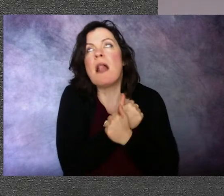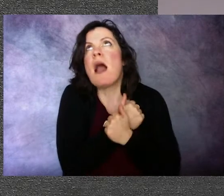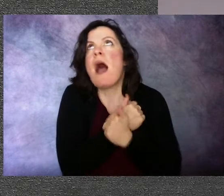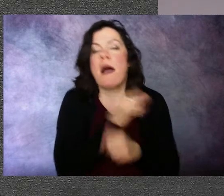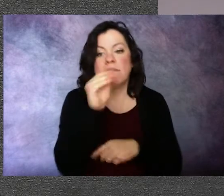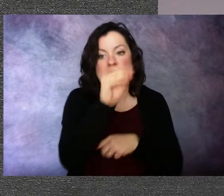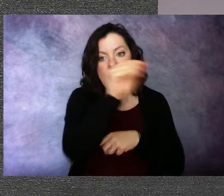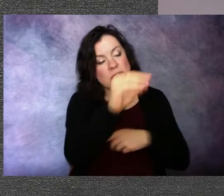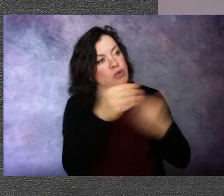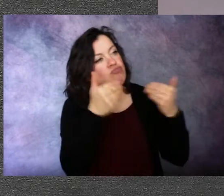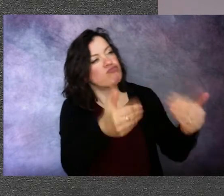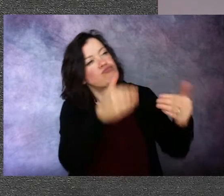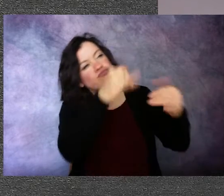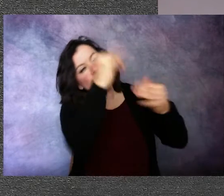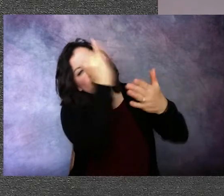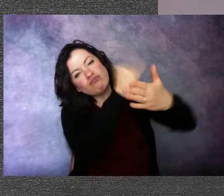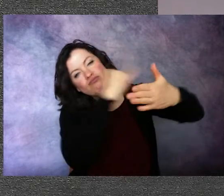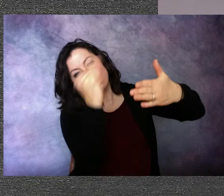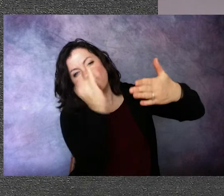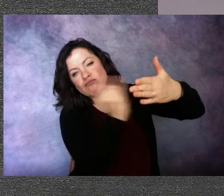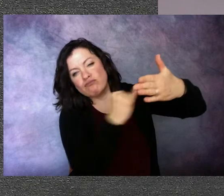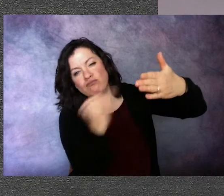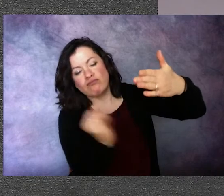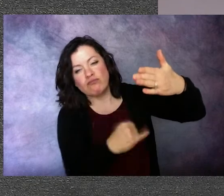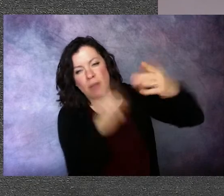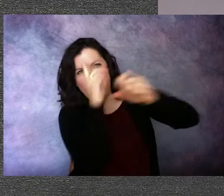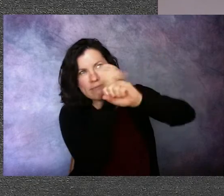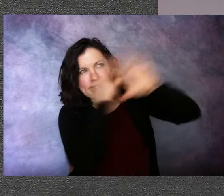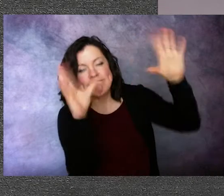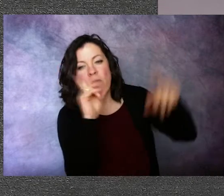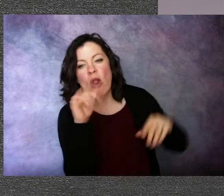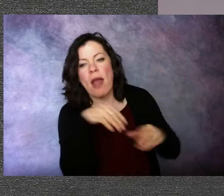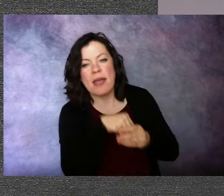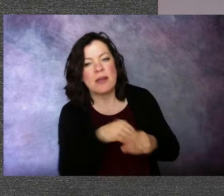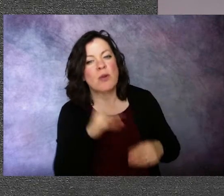and digital art about dinosaurs. This one happens to be one in the water.